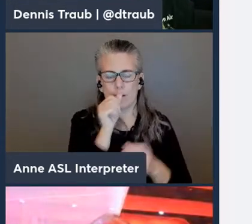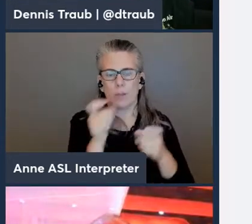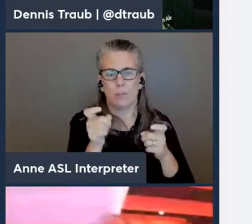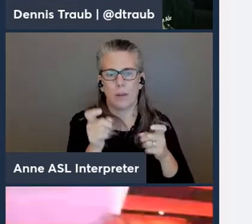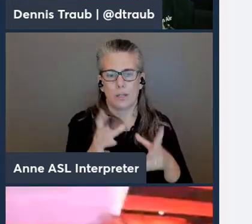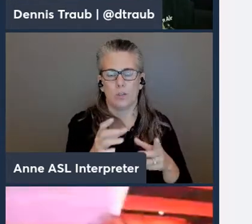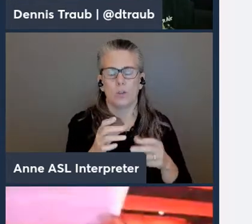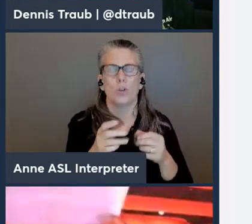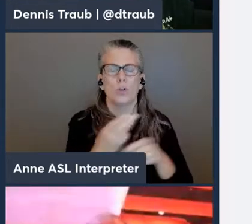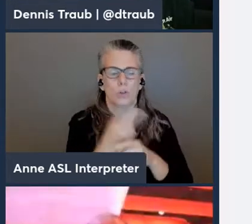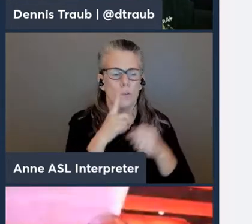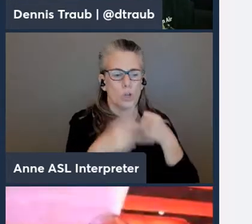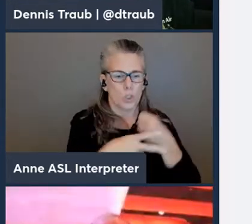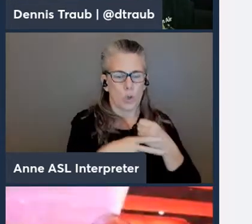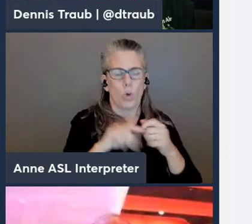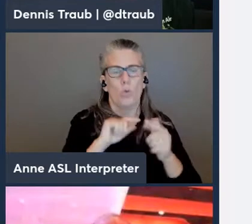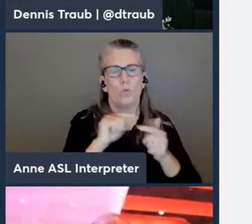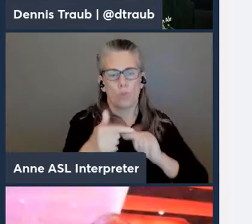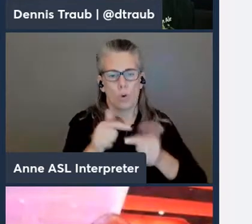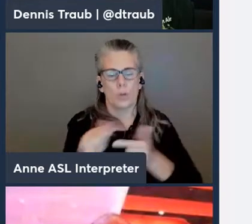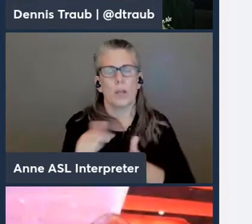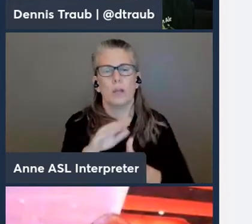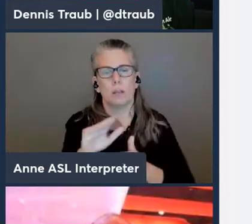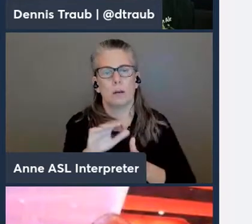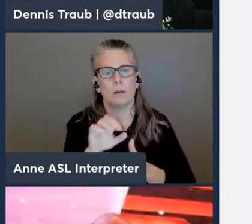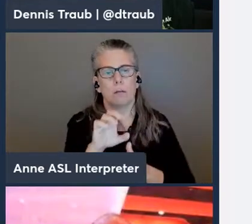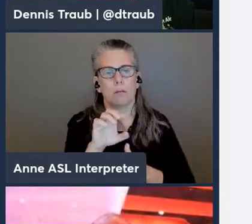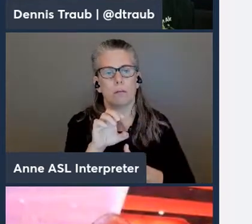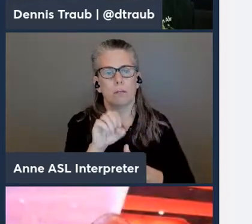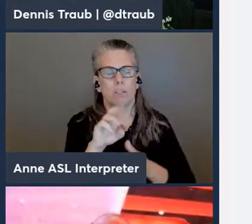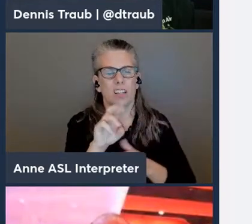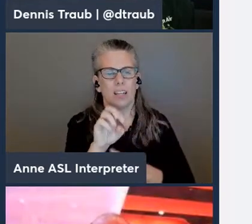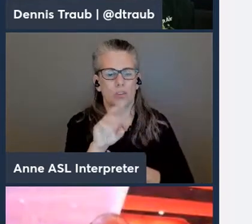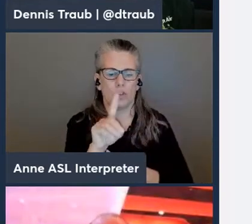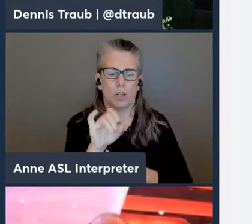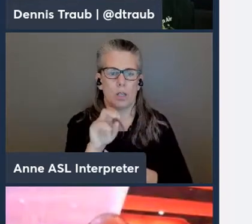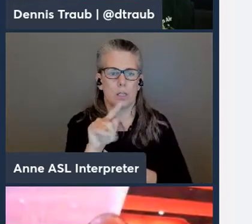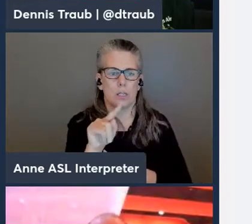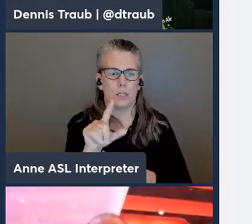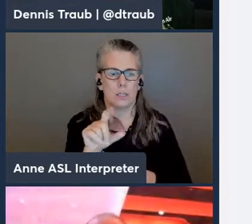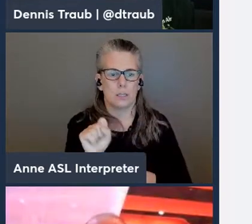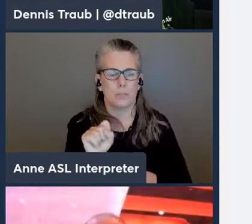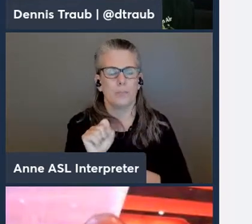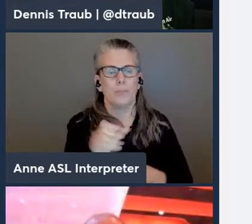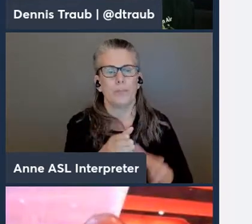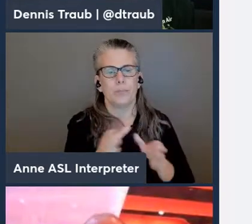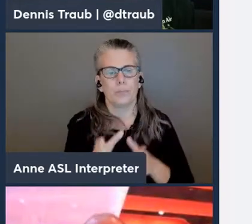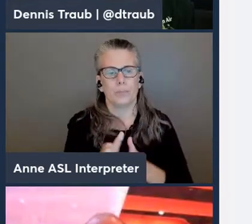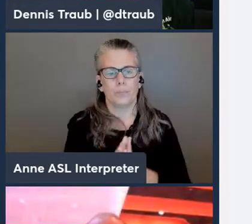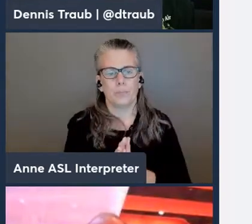and rotate their credentials. Right. And when those customers come to Secrets Manager,